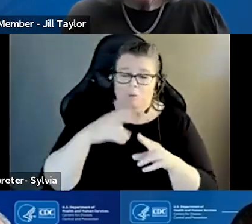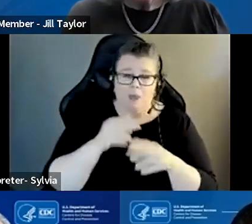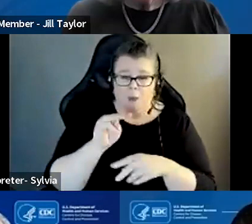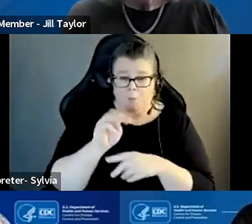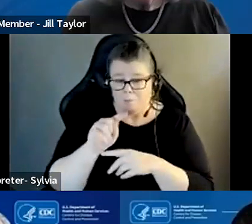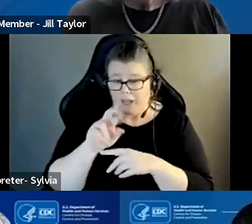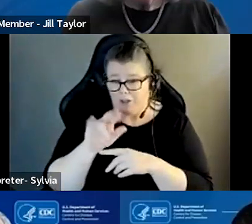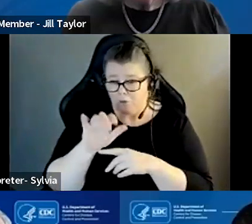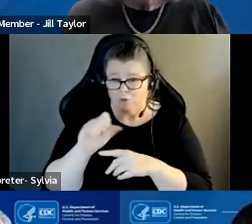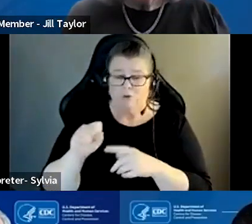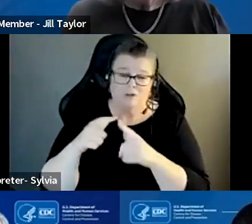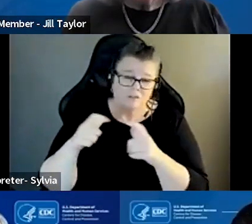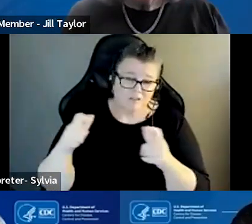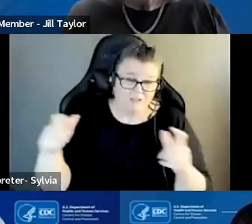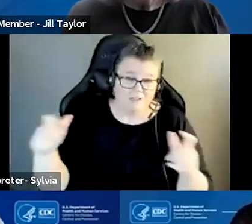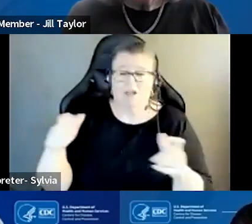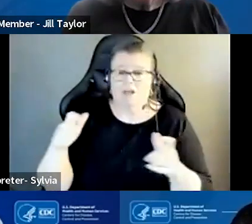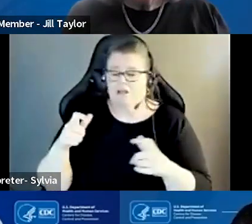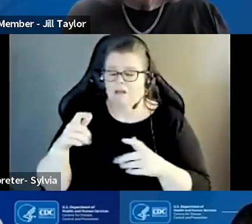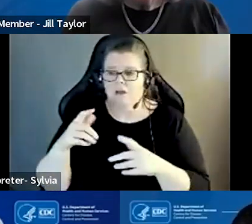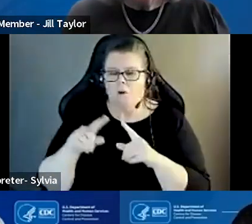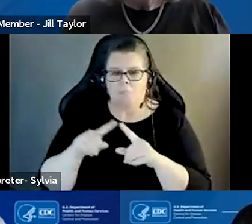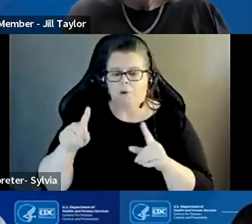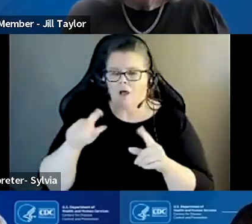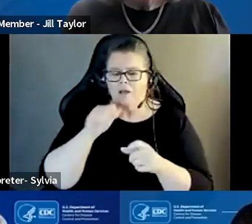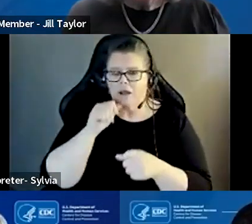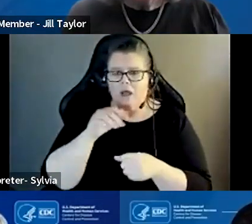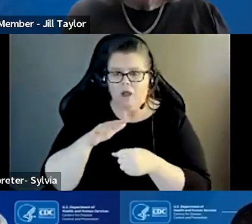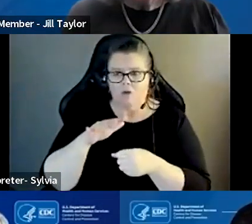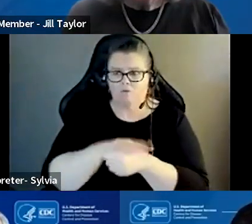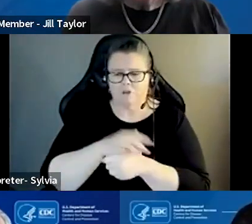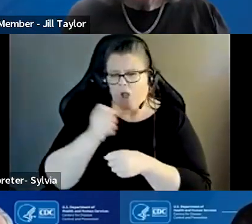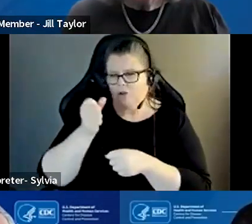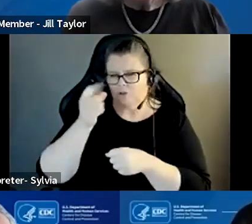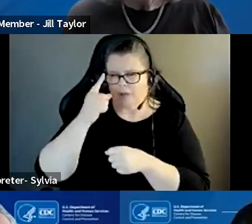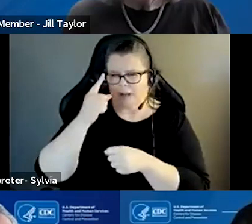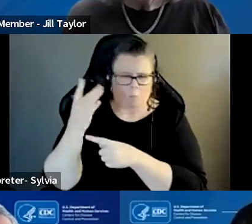exchange, but not really understand why; like what the purpose was.